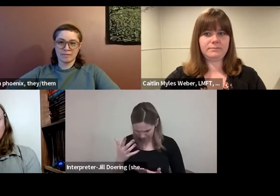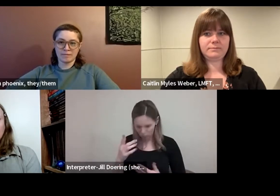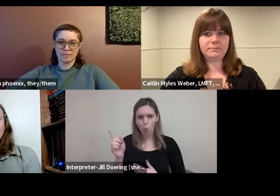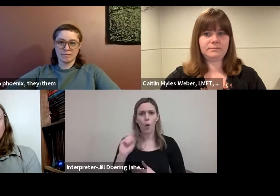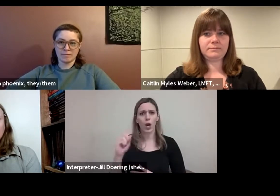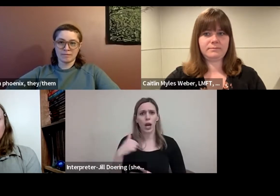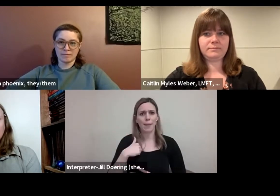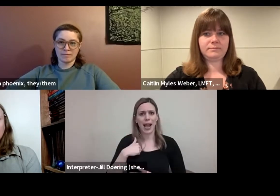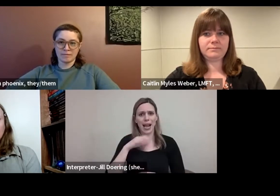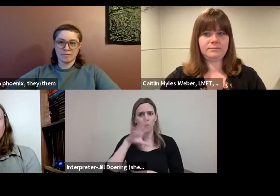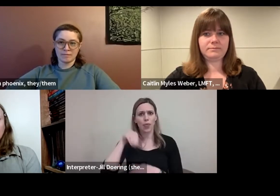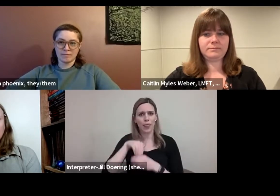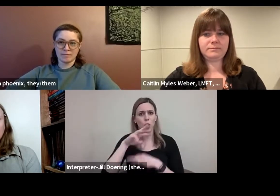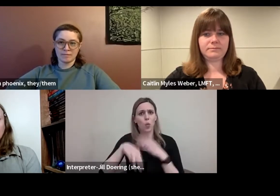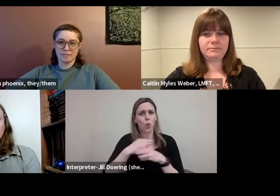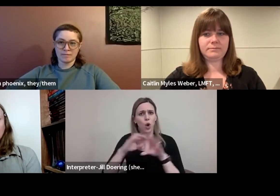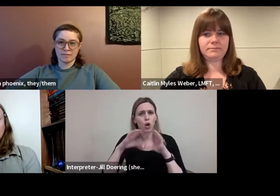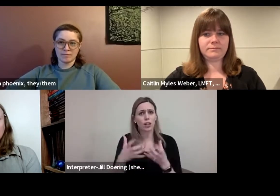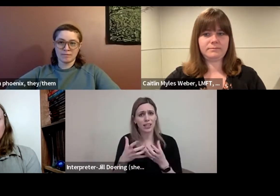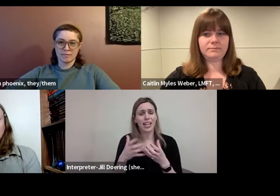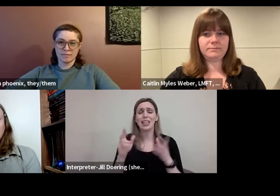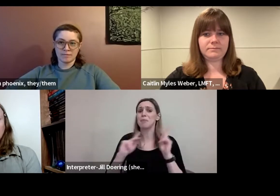and some good thoughts to the folks in Ukraine.